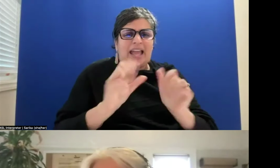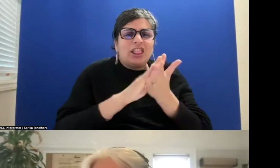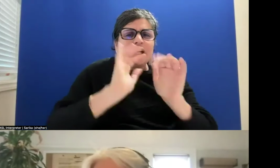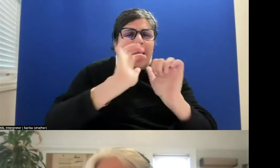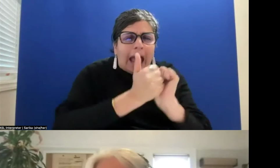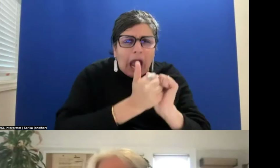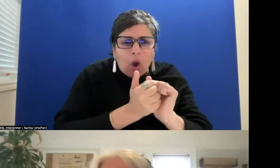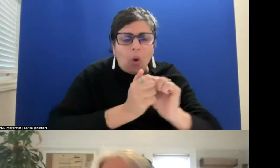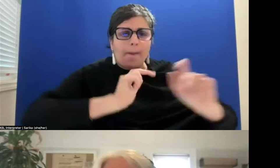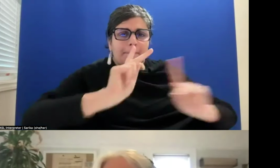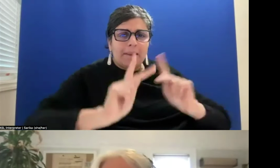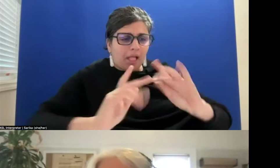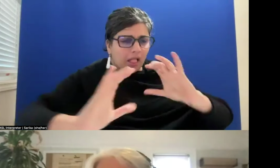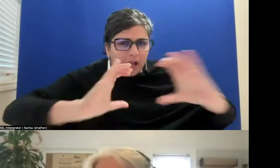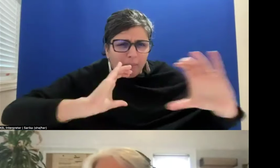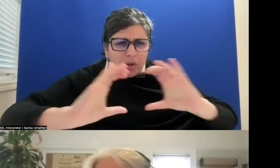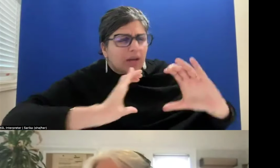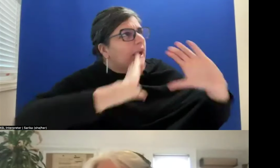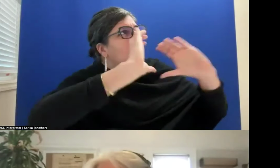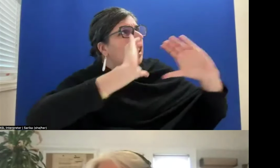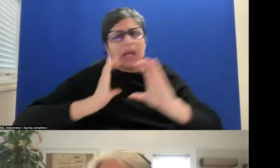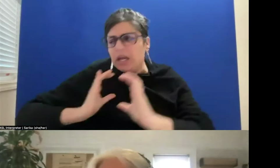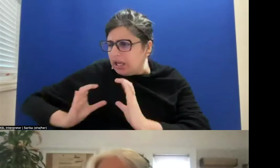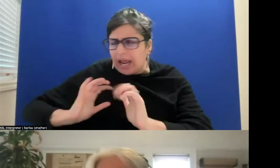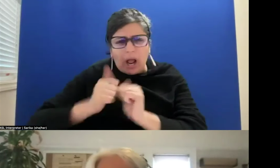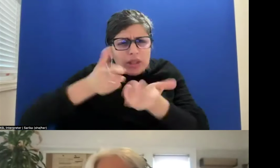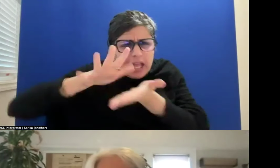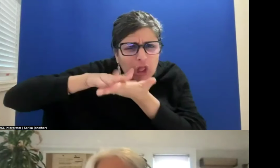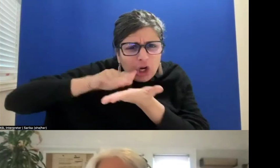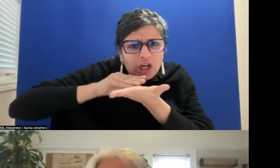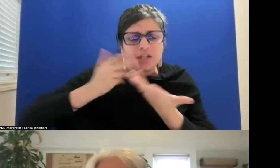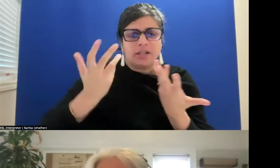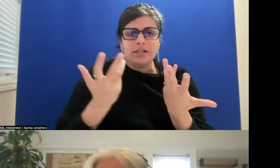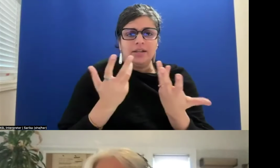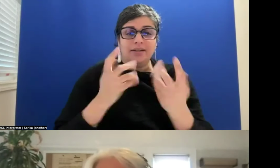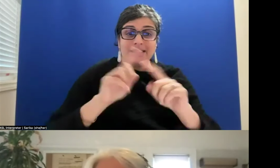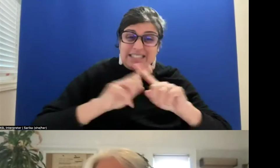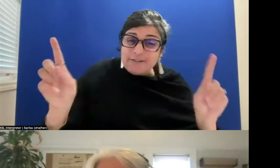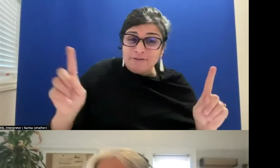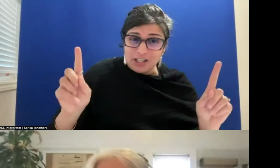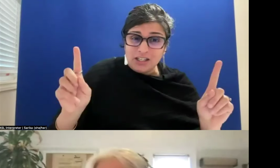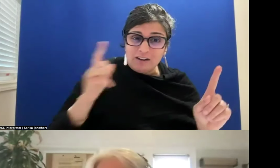how they learn. I mean, it's, you know, it's so different for, for so many people.